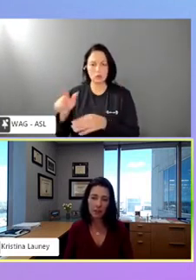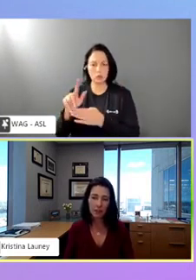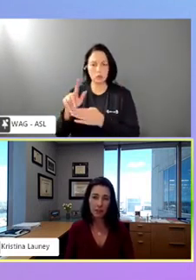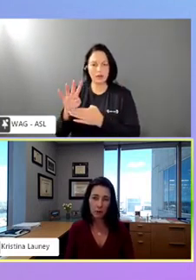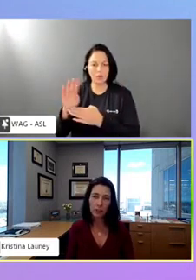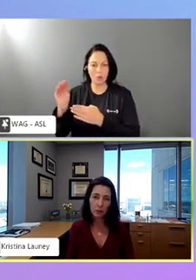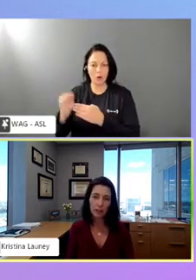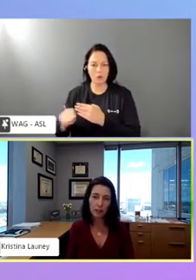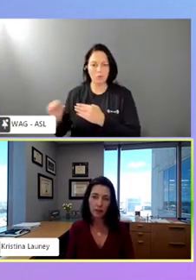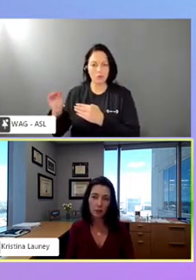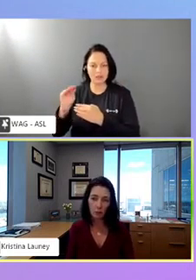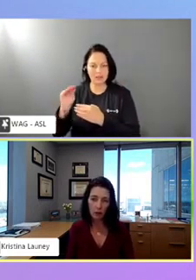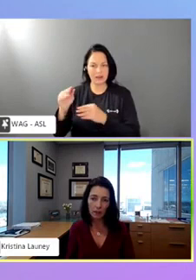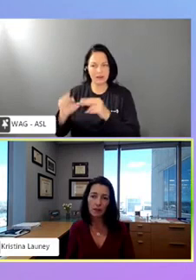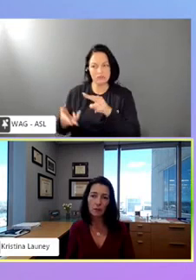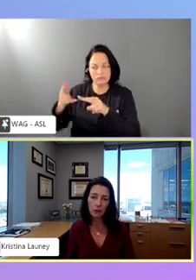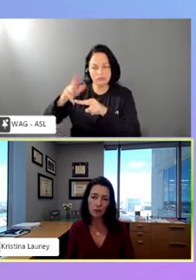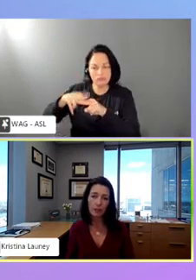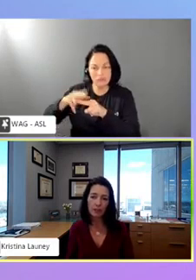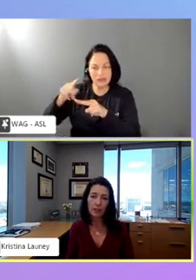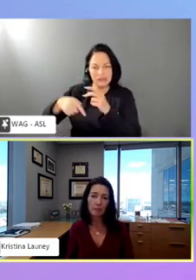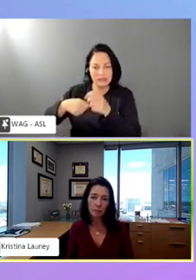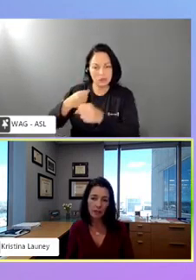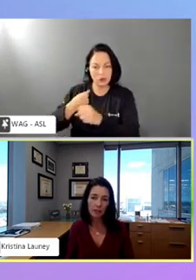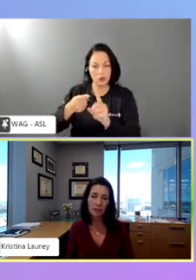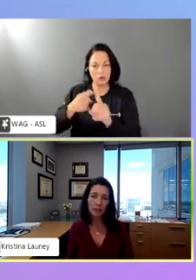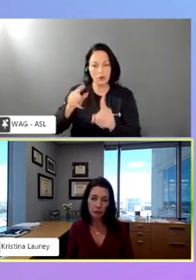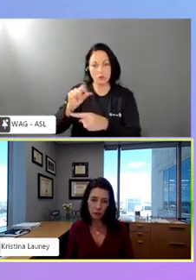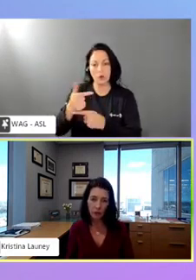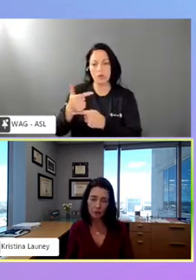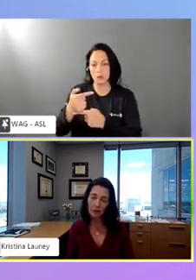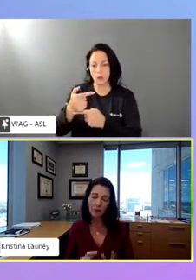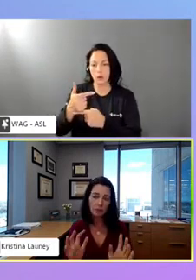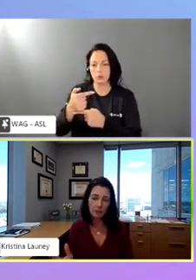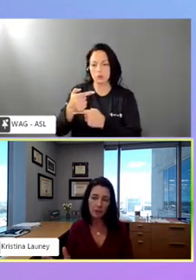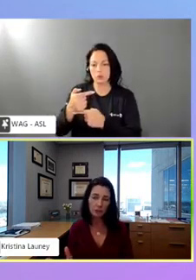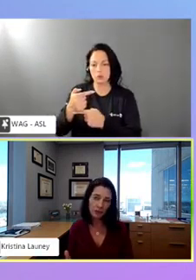decrease in 2019 from 2018, but we saw a 24% increase